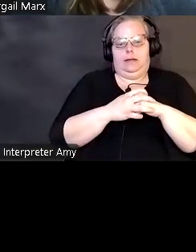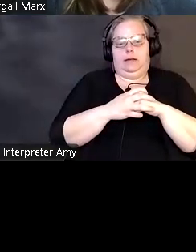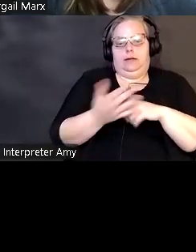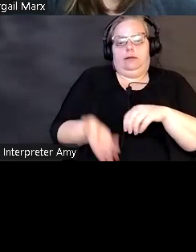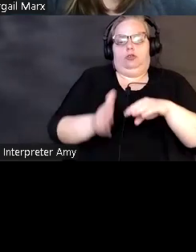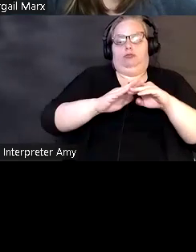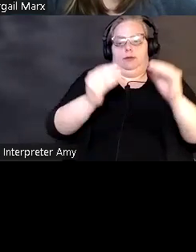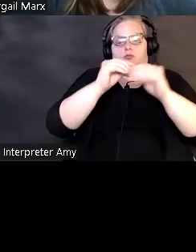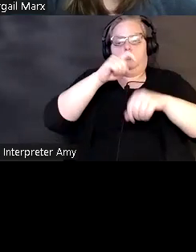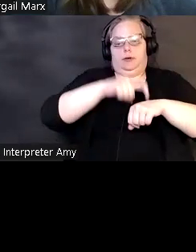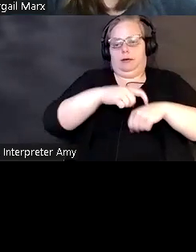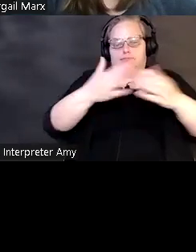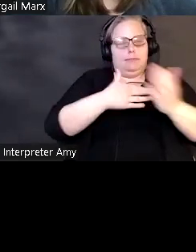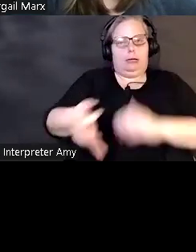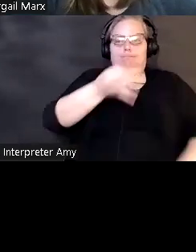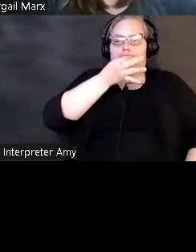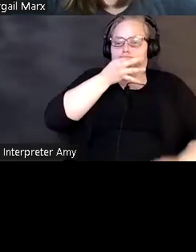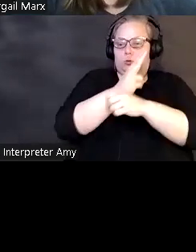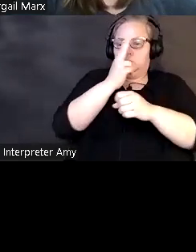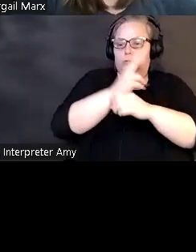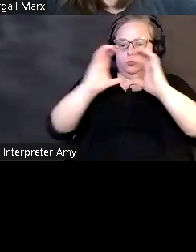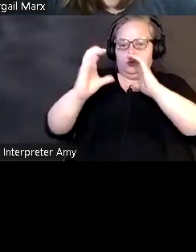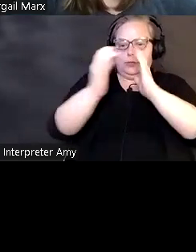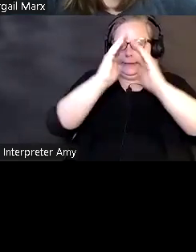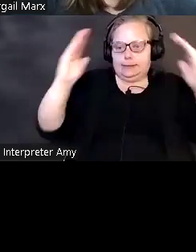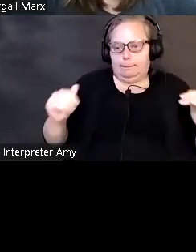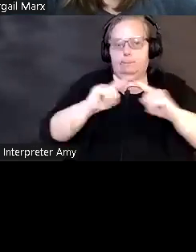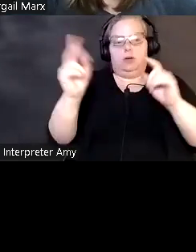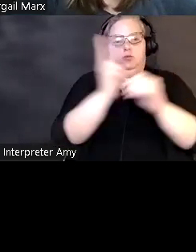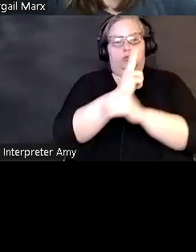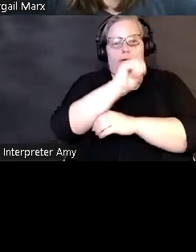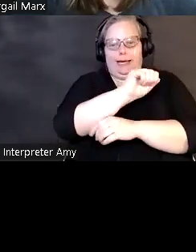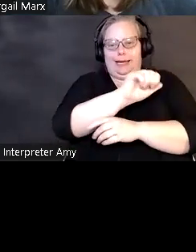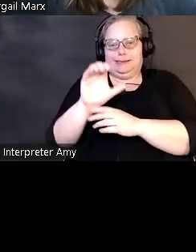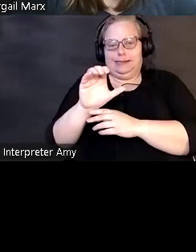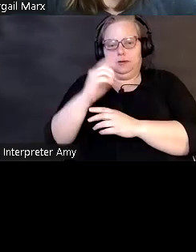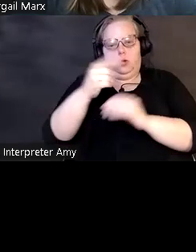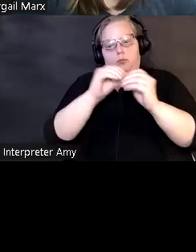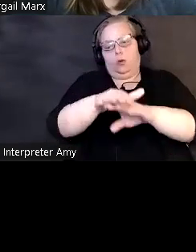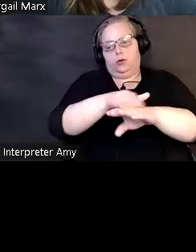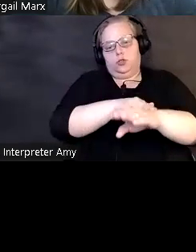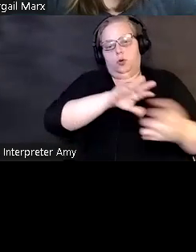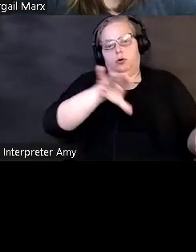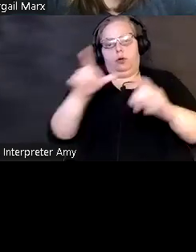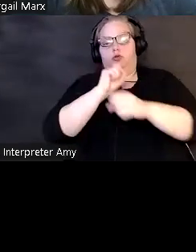are at using a communication system, use of AAC is always slower than use of speech to communicate,